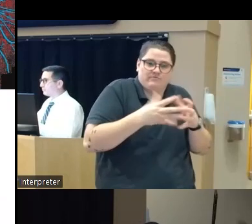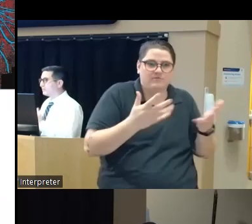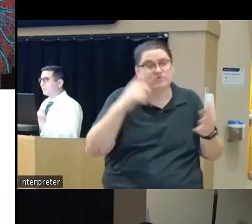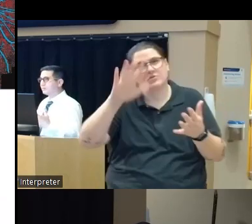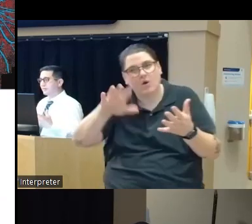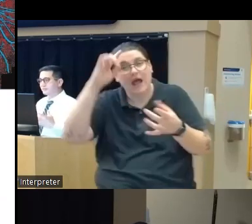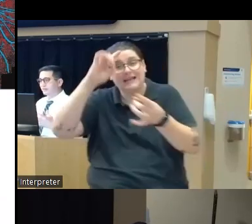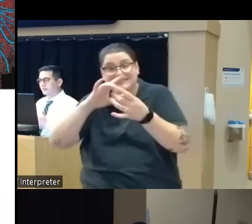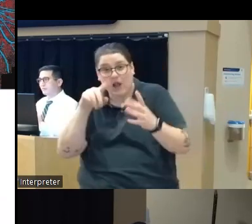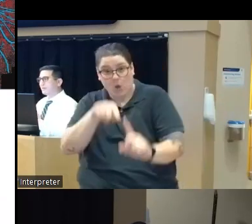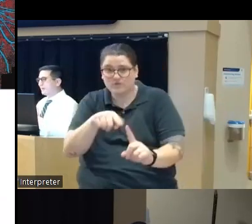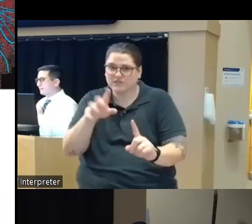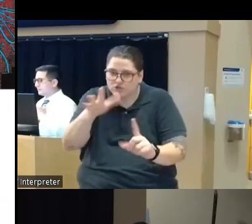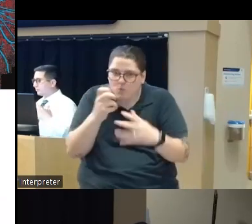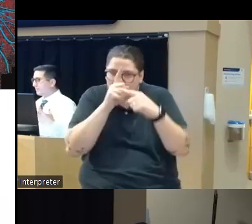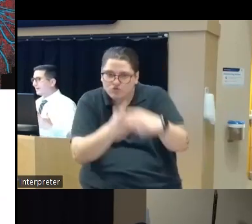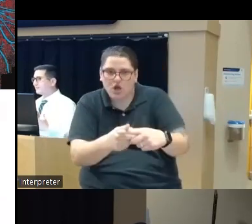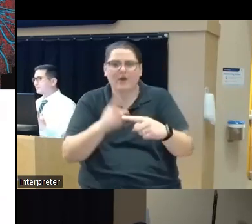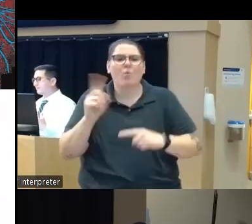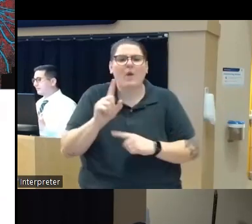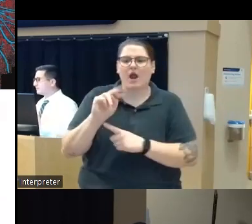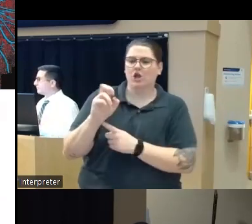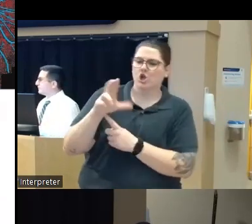where you really want to try and Target where the neurobiology is very different